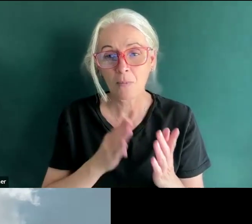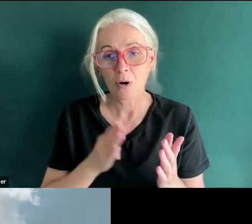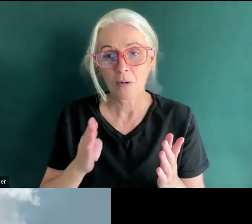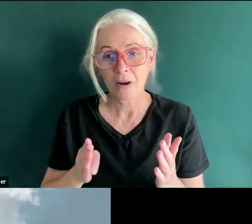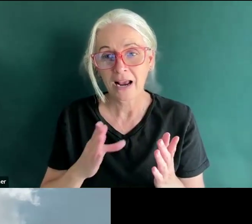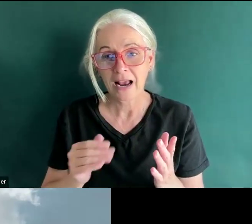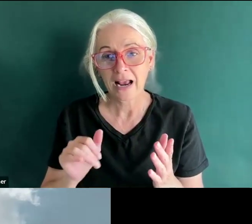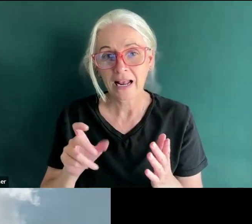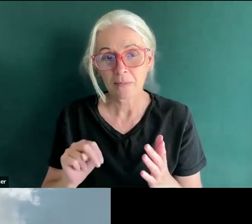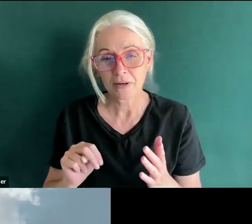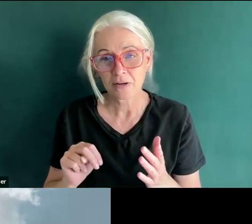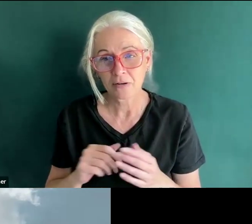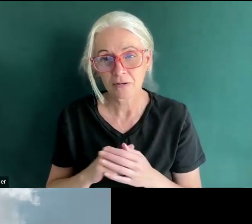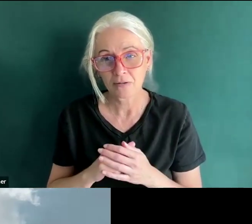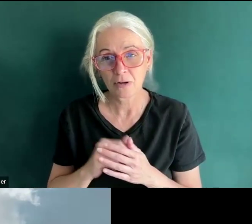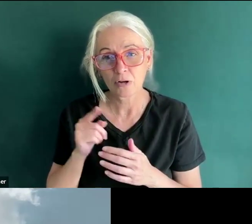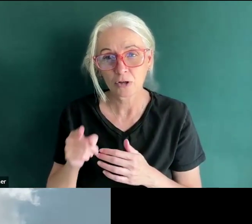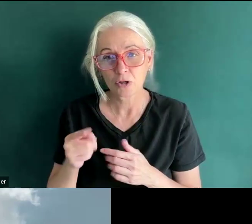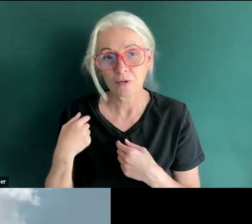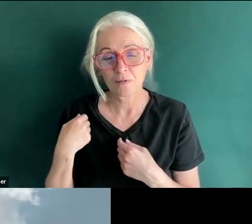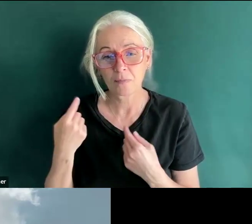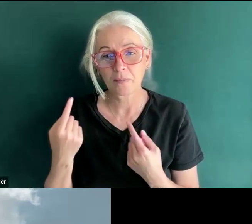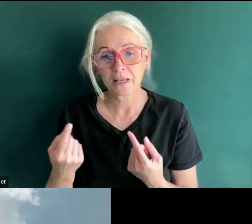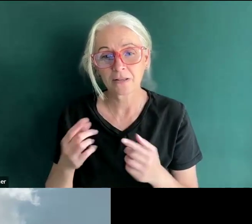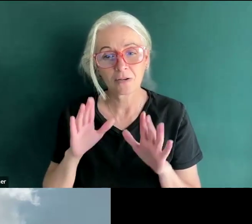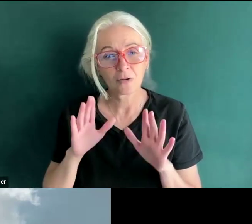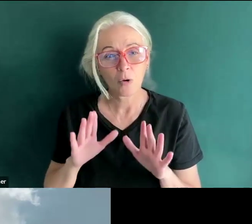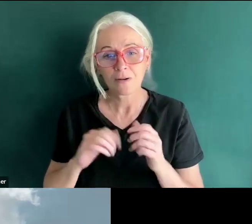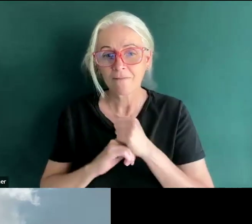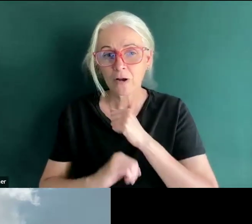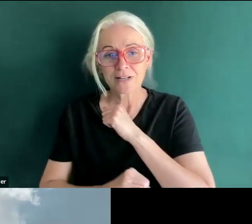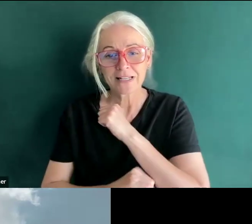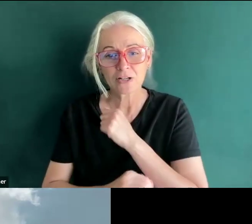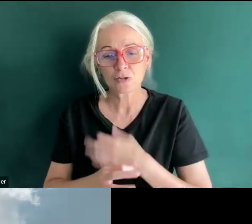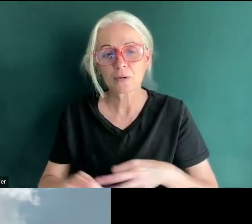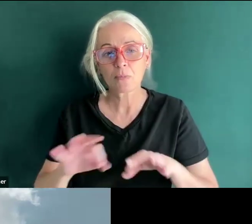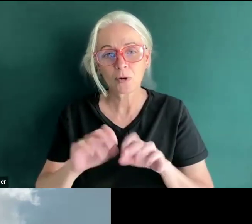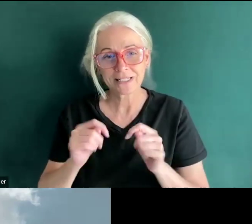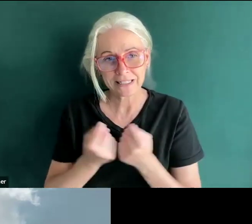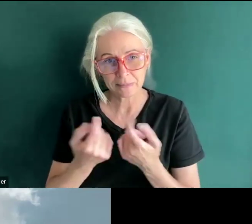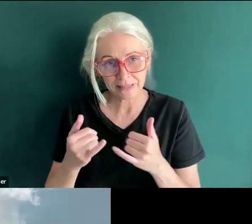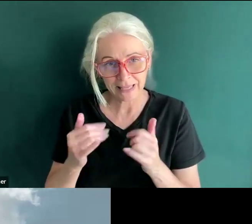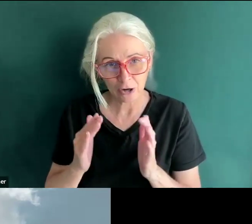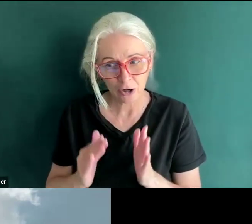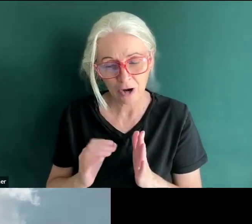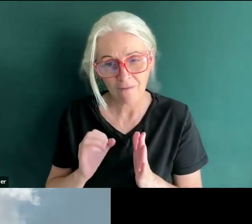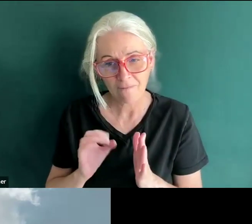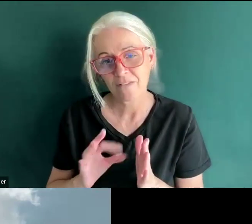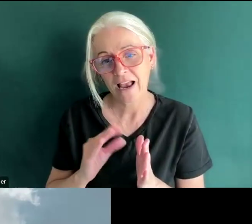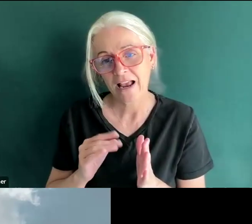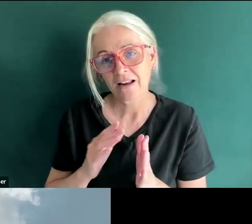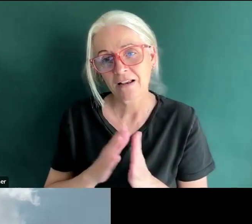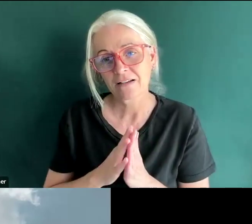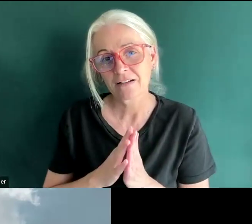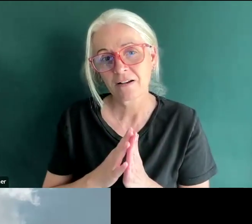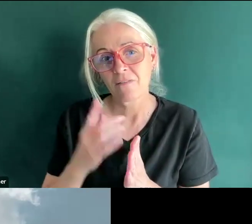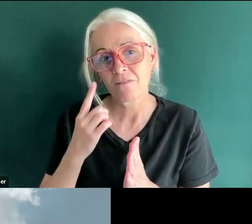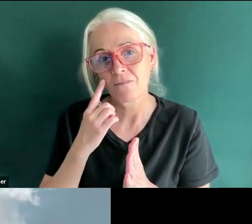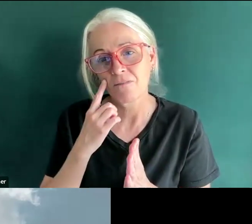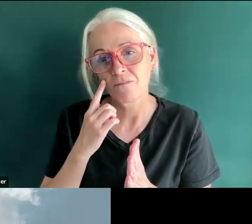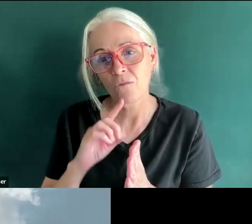administration. You have been such a foundational team player of you know, for Broadband for All,